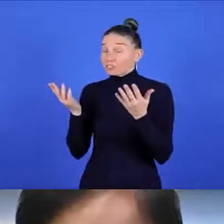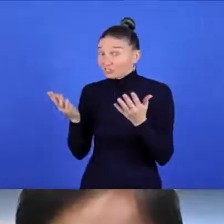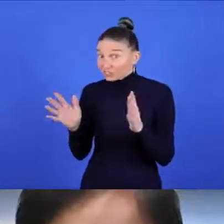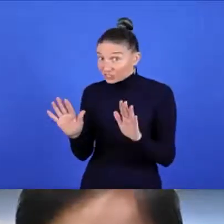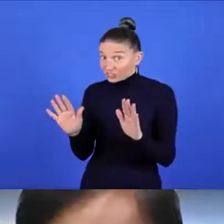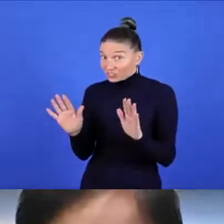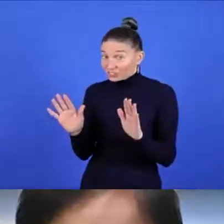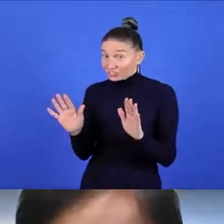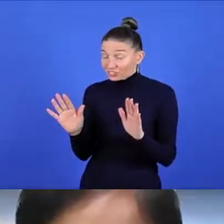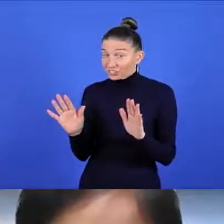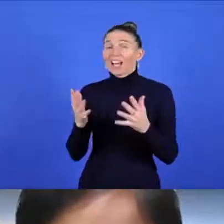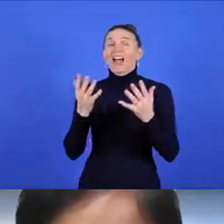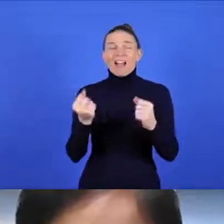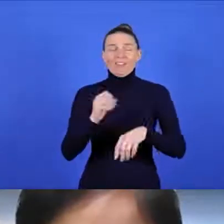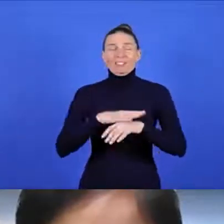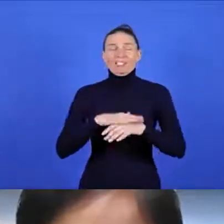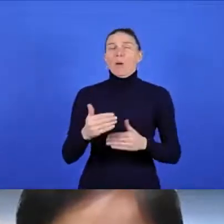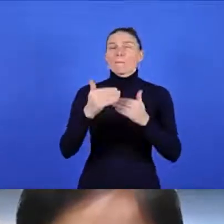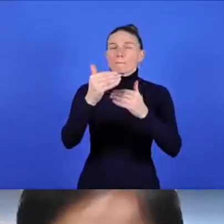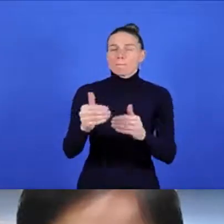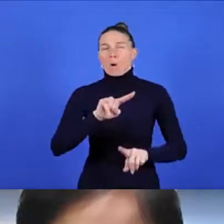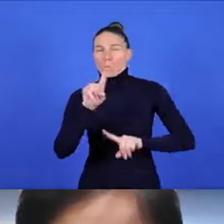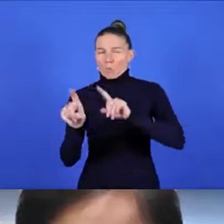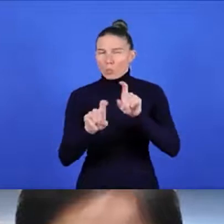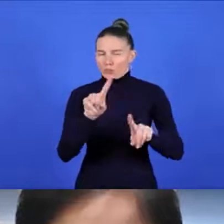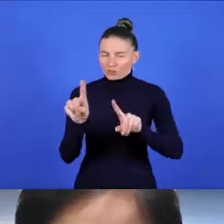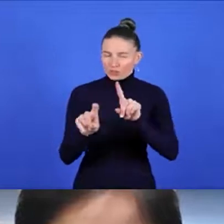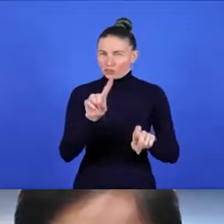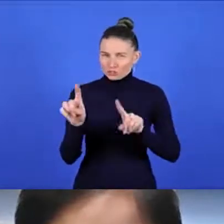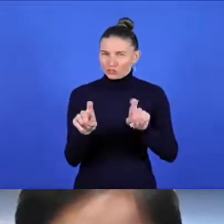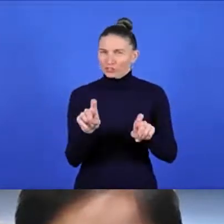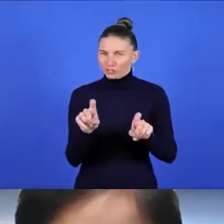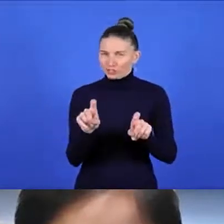or speak without slides and after the speakers